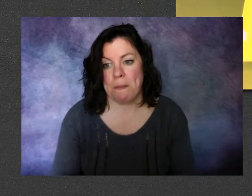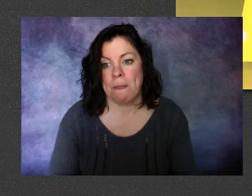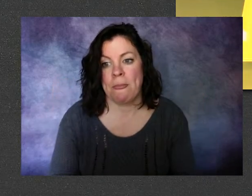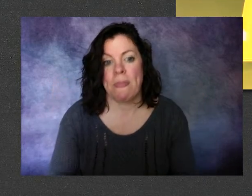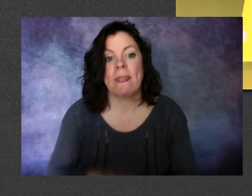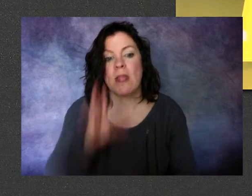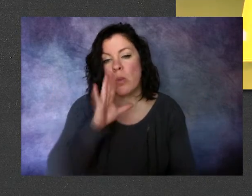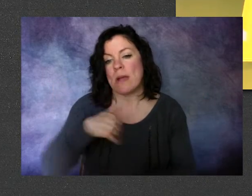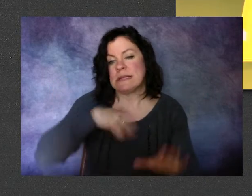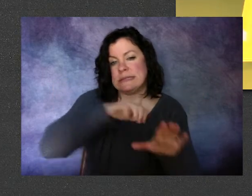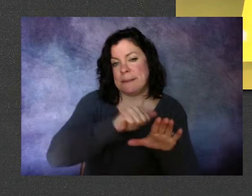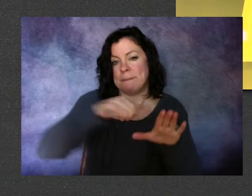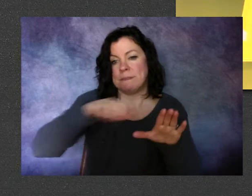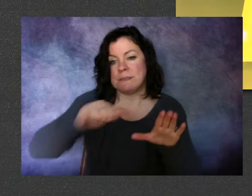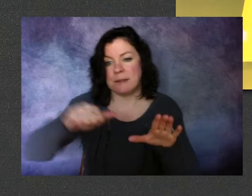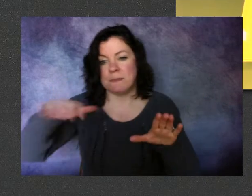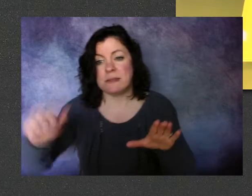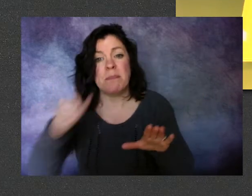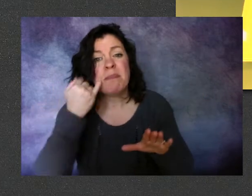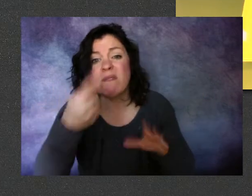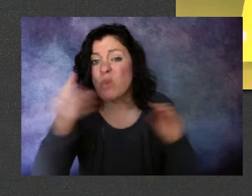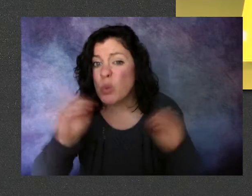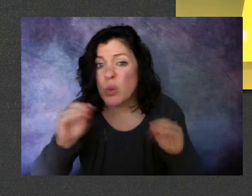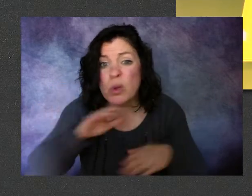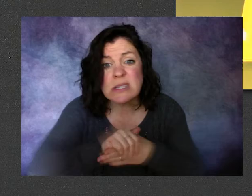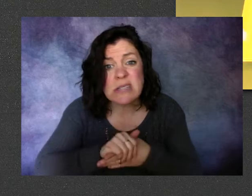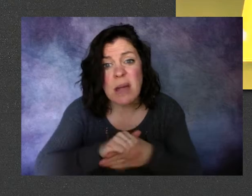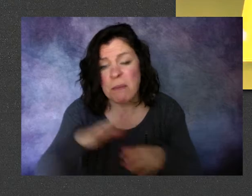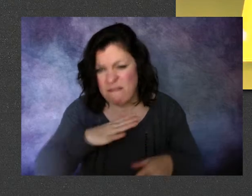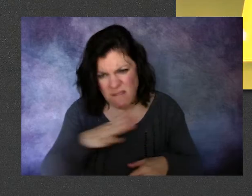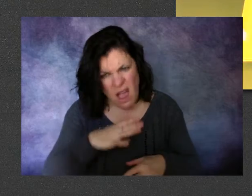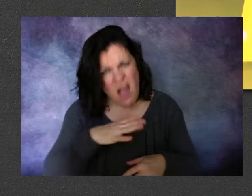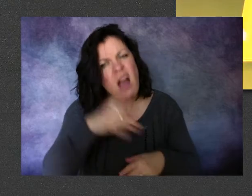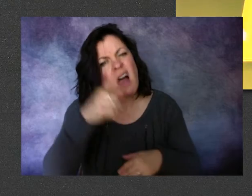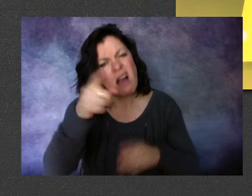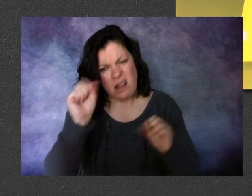And this is where my stapler is going to come into hand. But like I said, if you don't have a stapler,